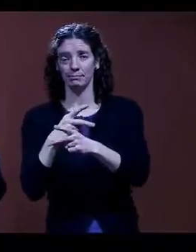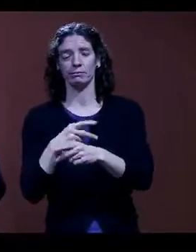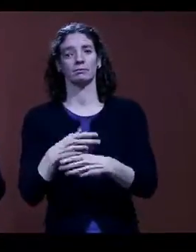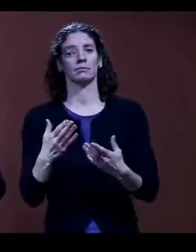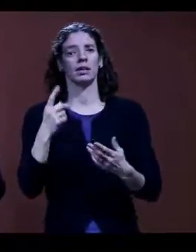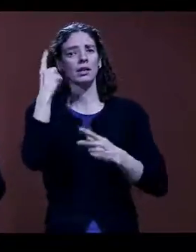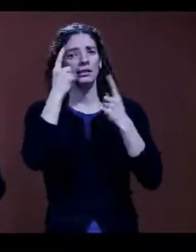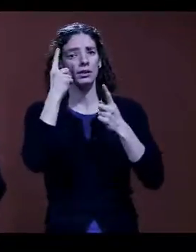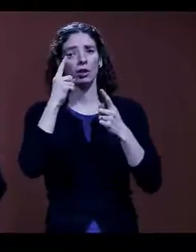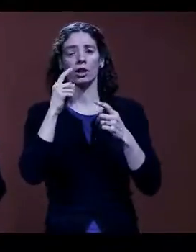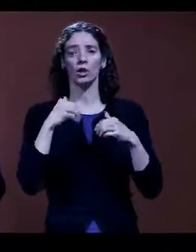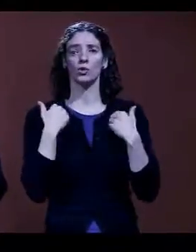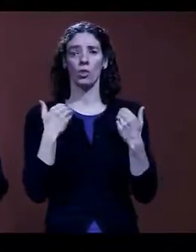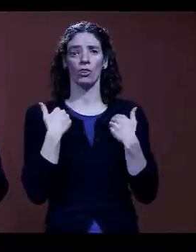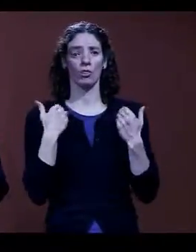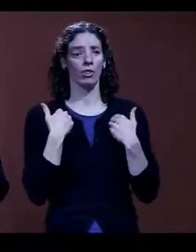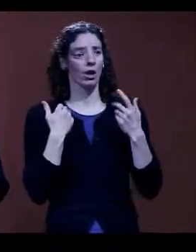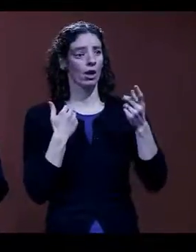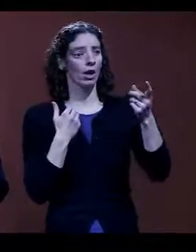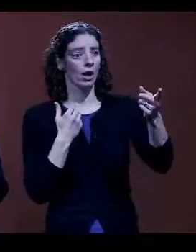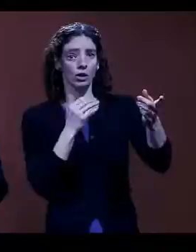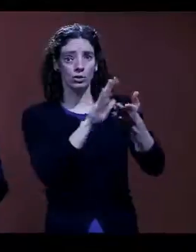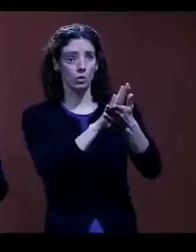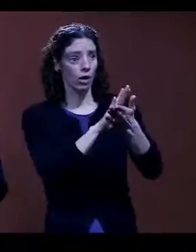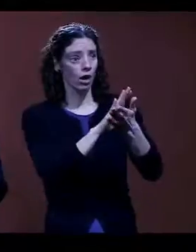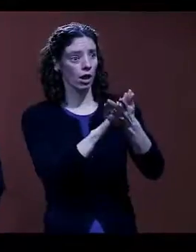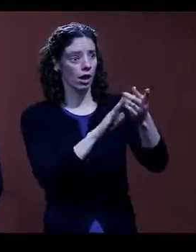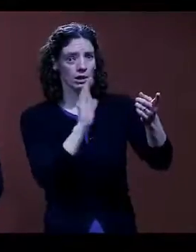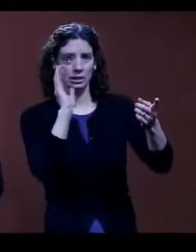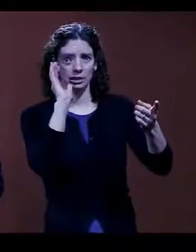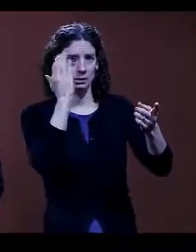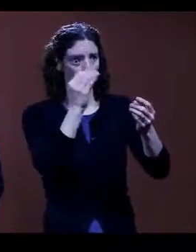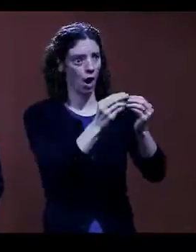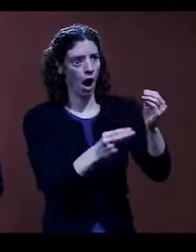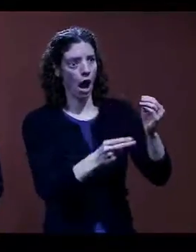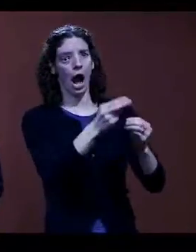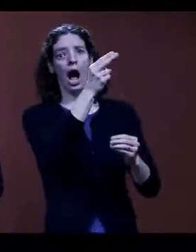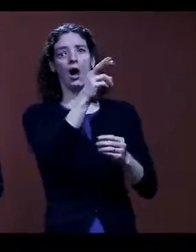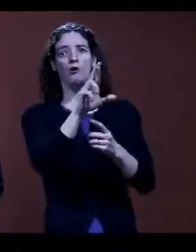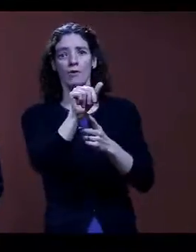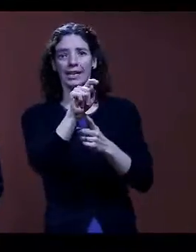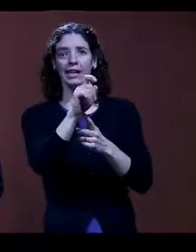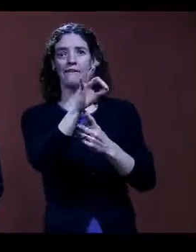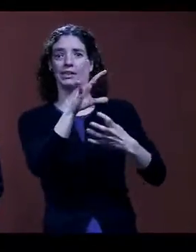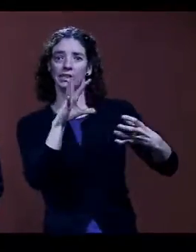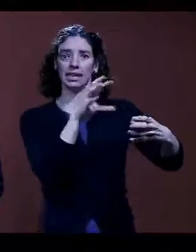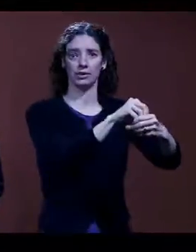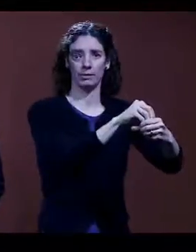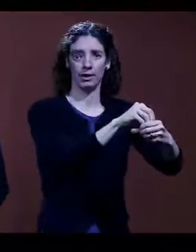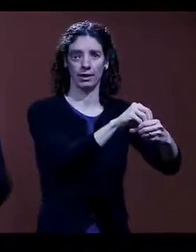at higher rates and what you think might contribute to those higher rates of engagement in those areas;